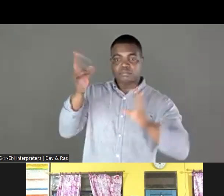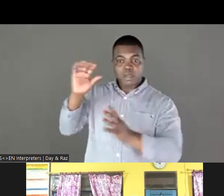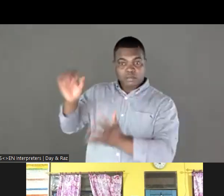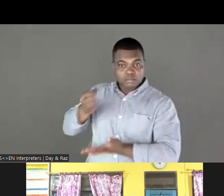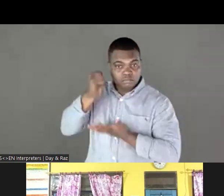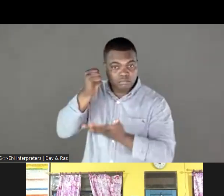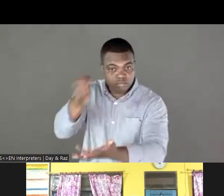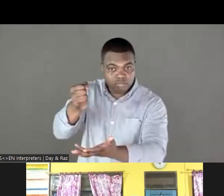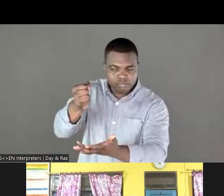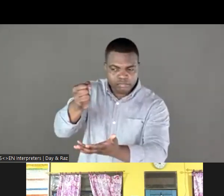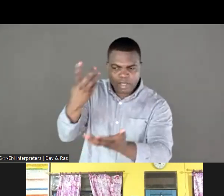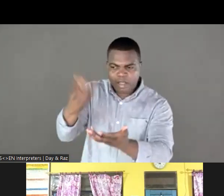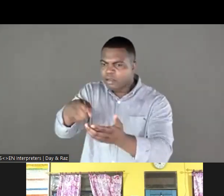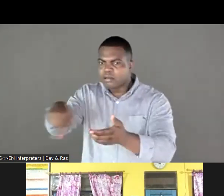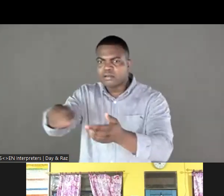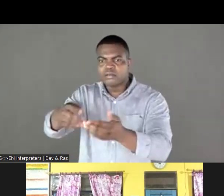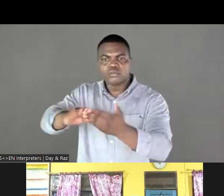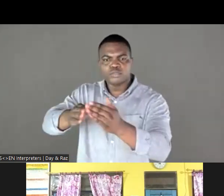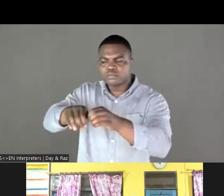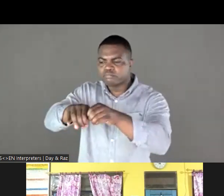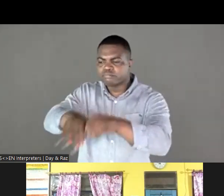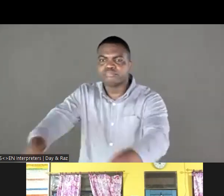And then we'll be looking at the nature of collaboration and dialogue between